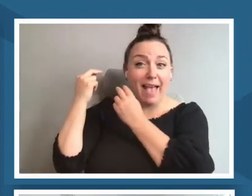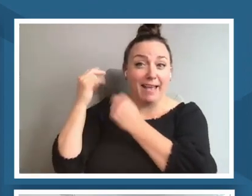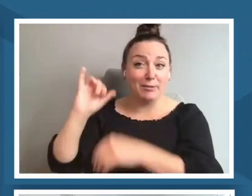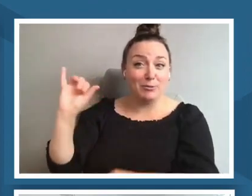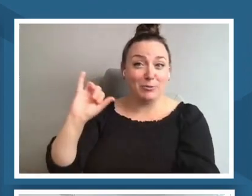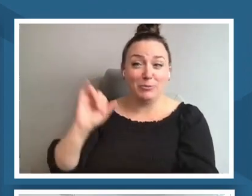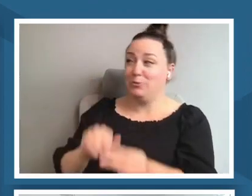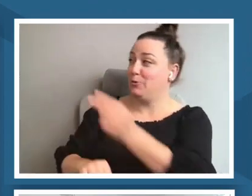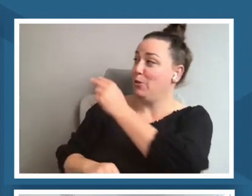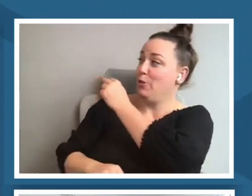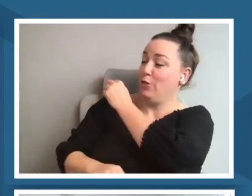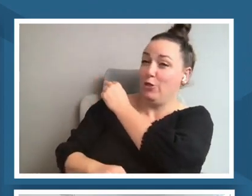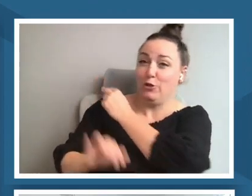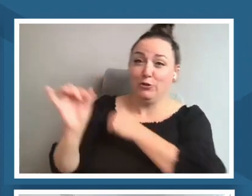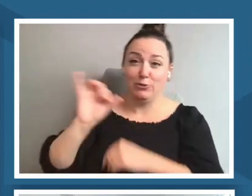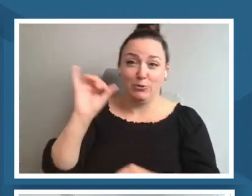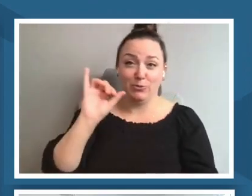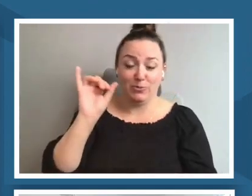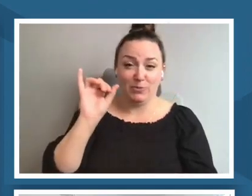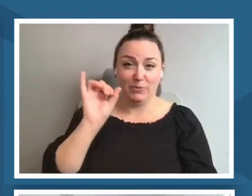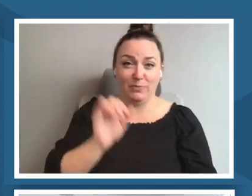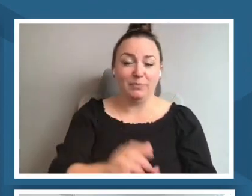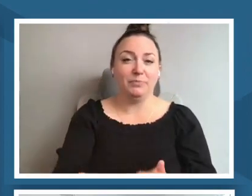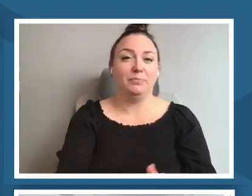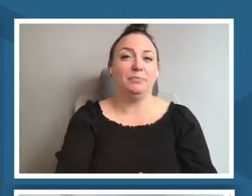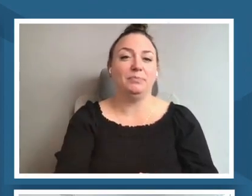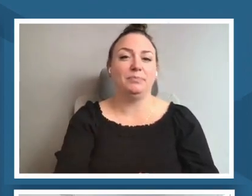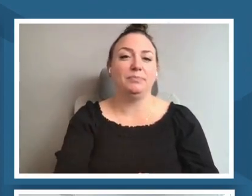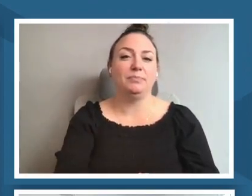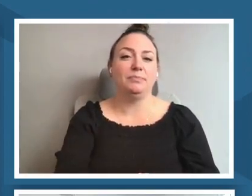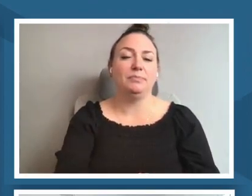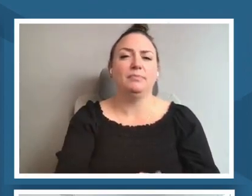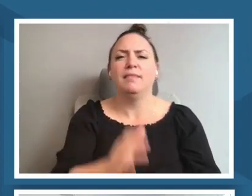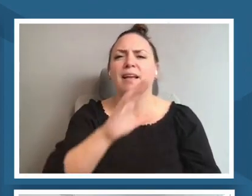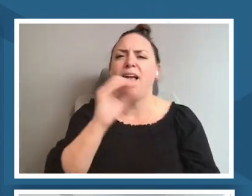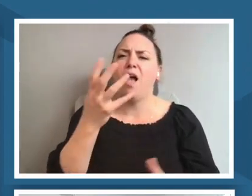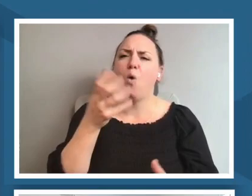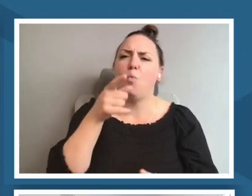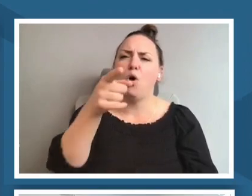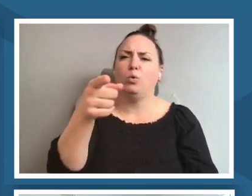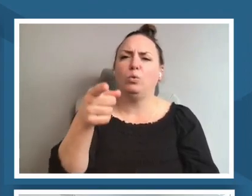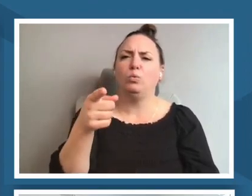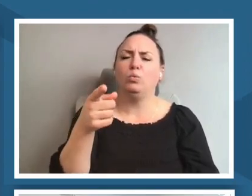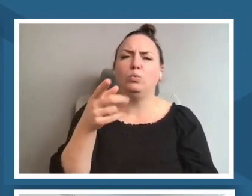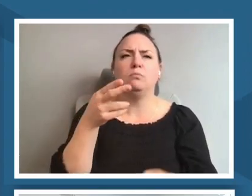and go ahead and